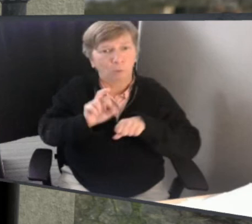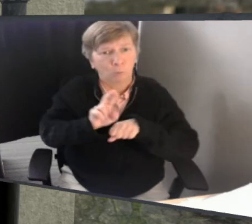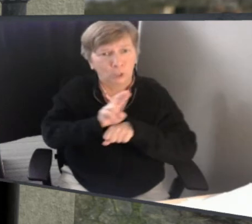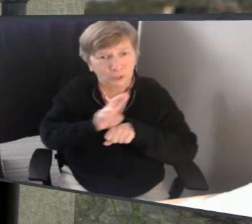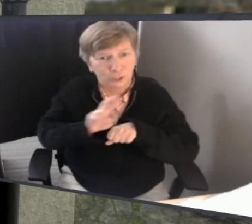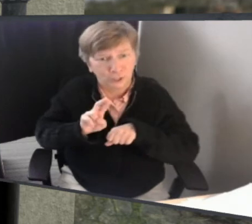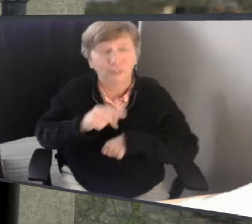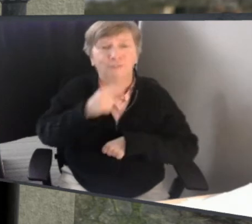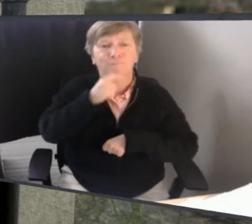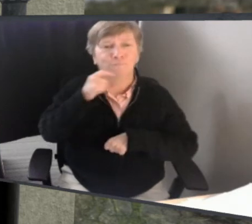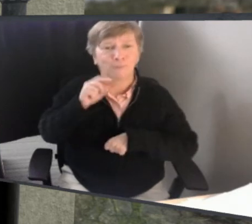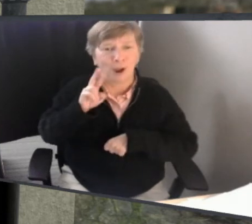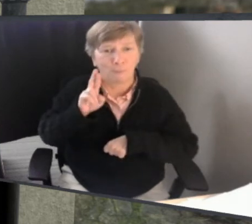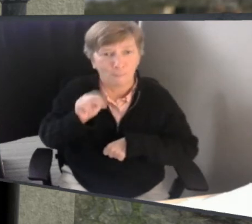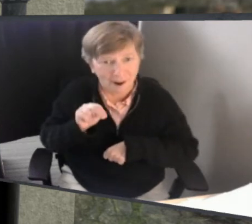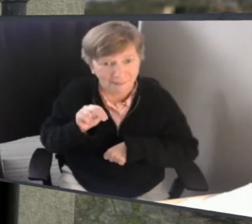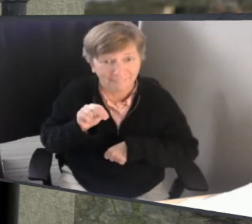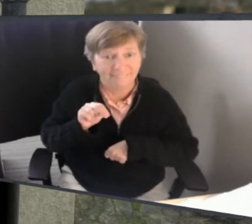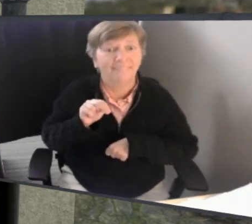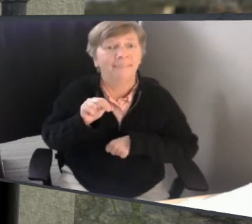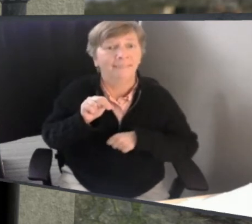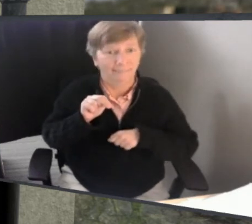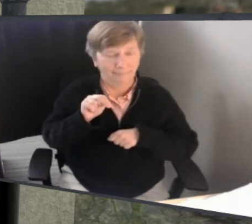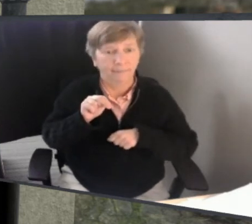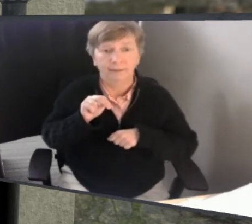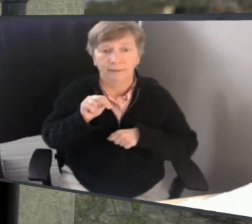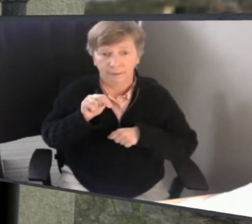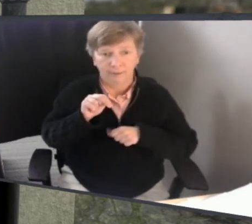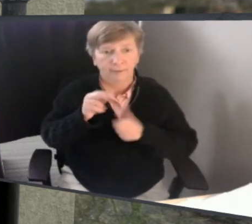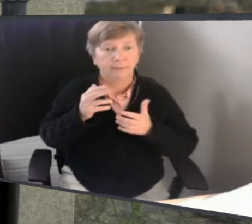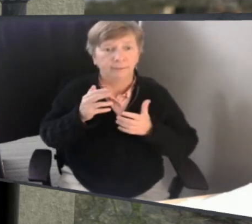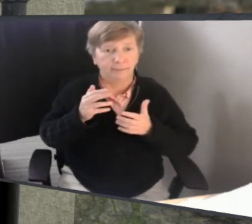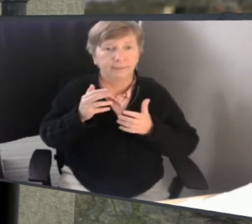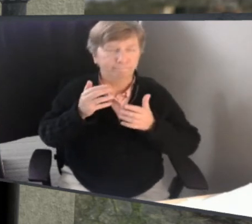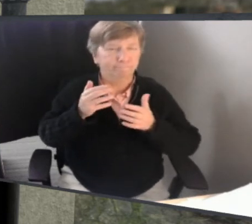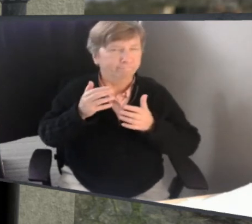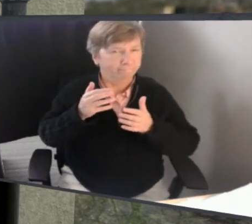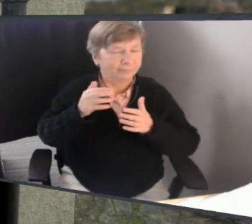it may take some instructions, it may need a rehearsal, there may need to be a dry run, for the